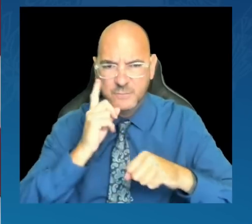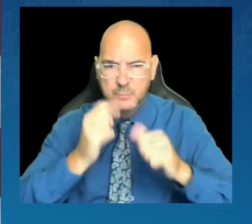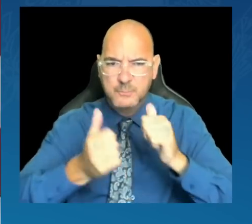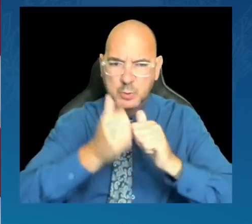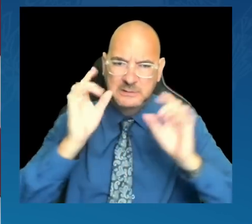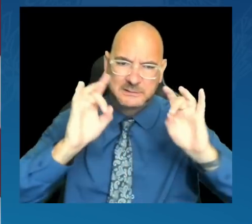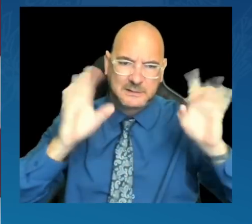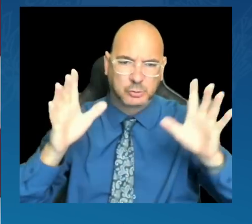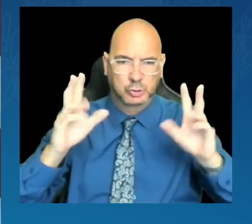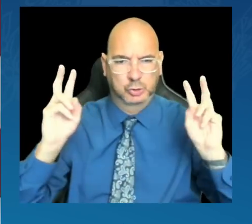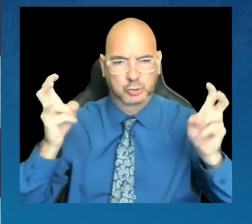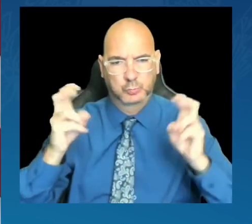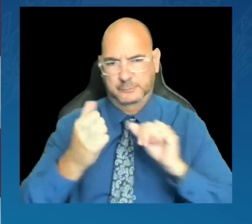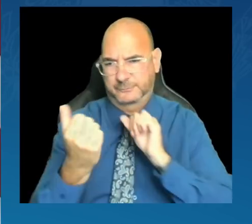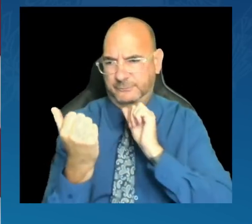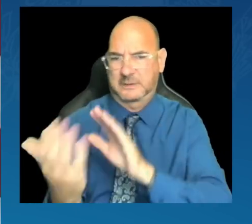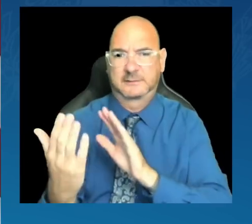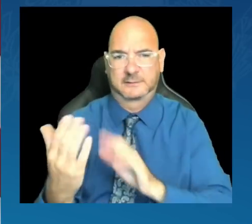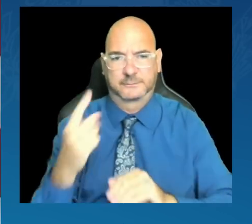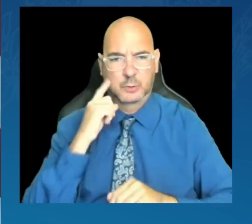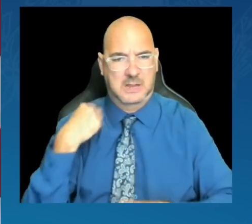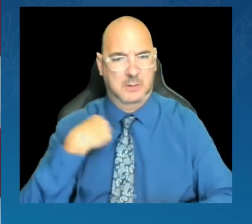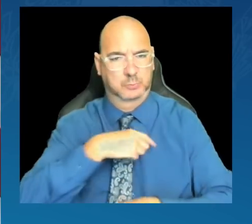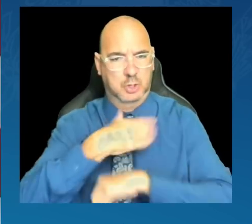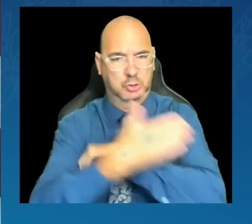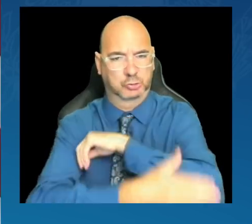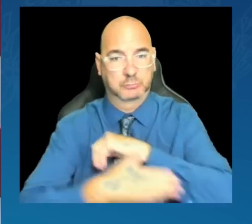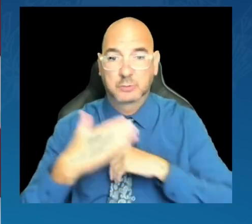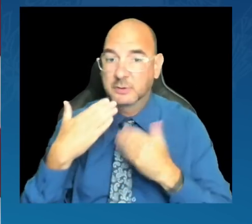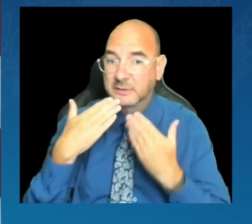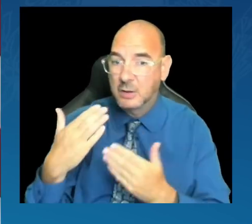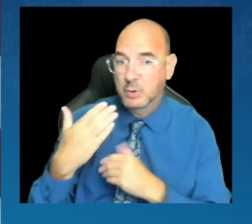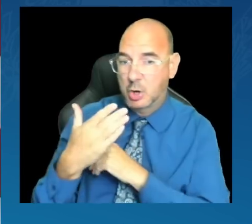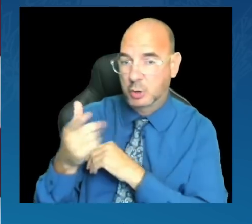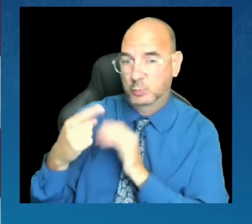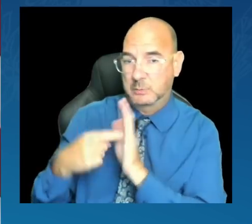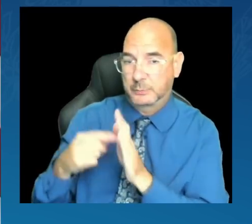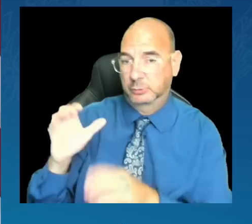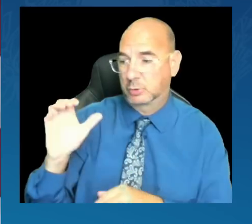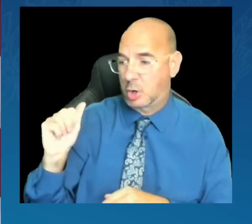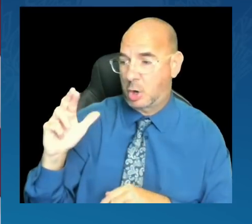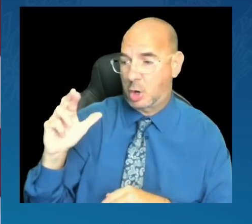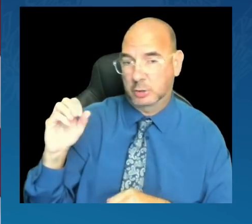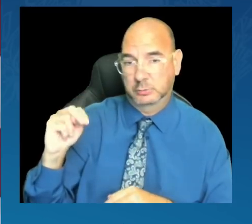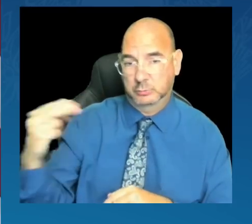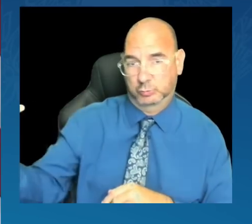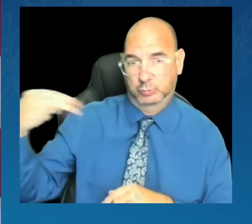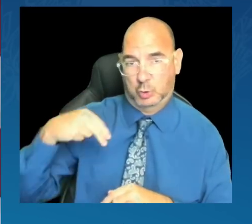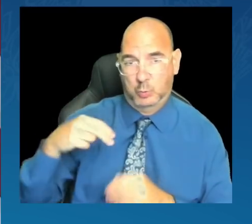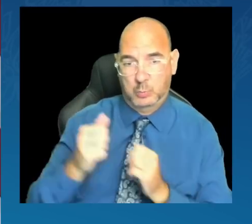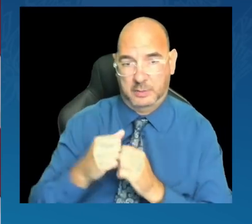I want to thank Representative Carson for joining me and flying in with me today, and for your leadership in Washington, D.C.,